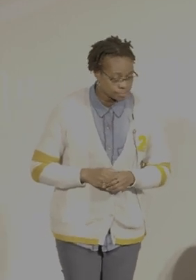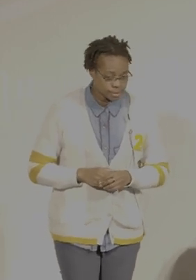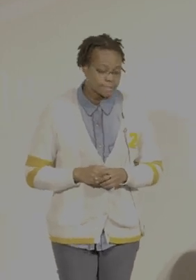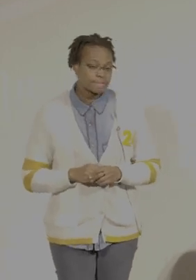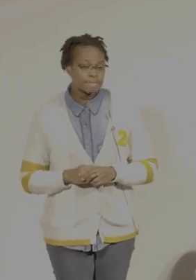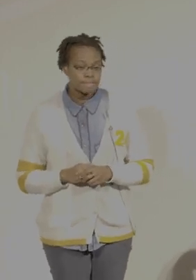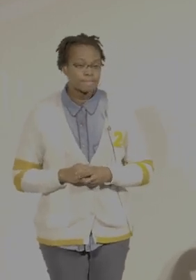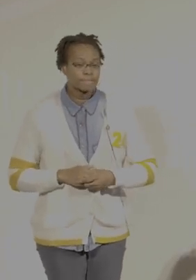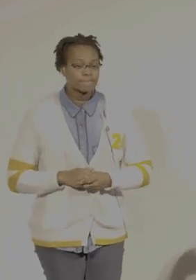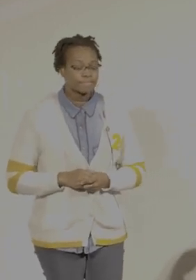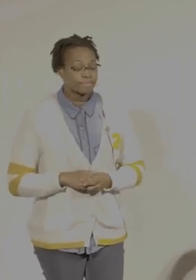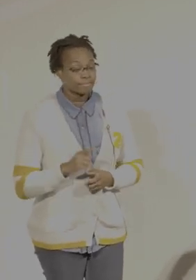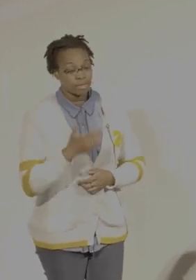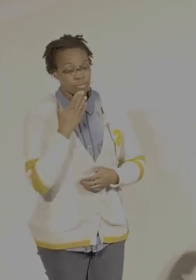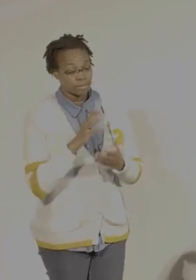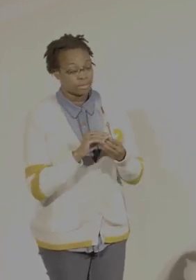(audience clapping) Well said.